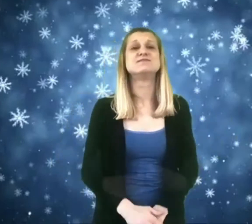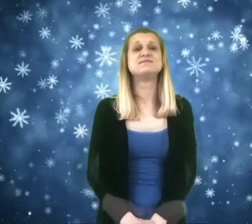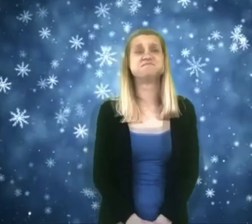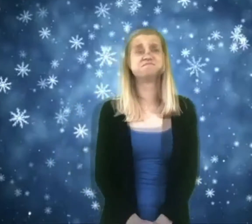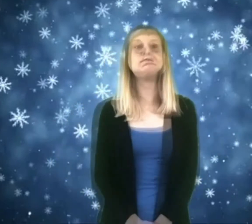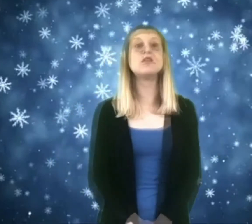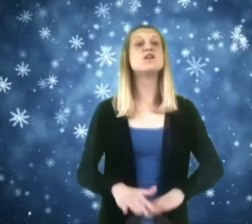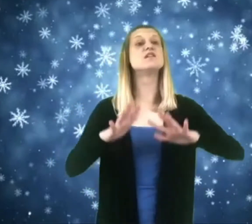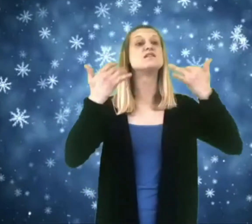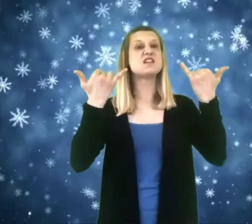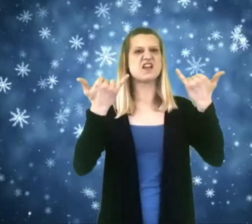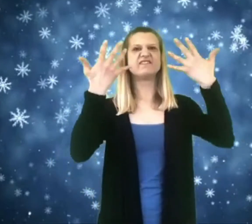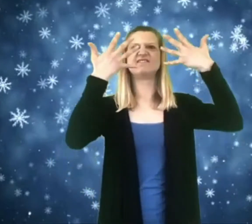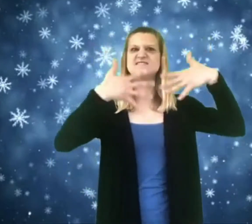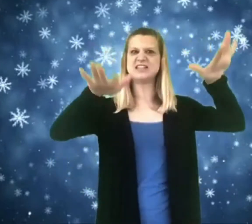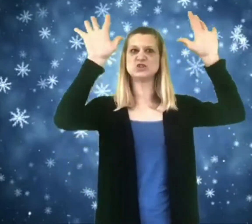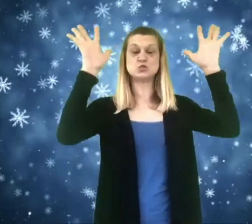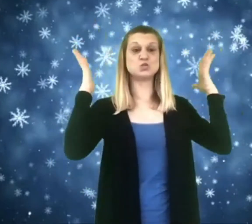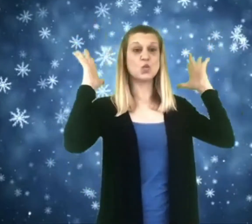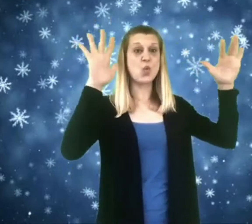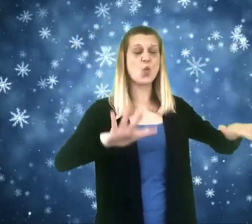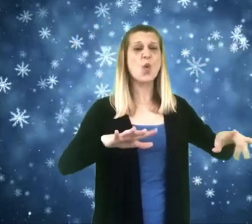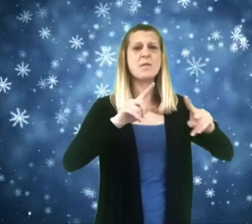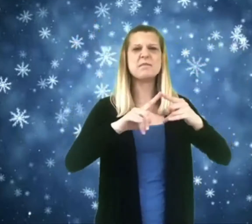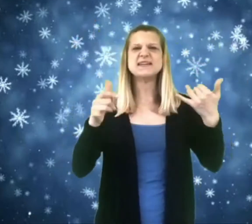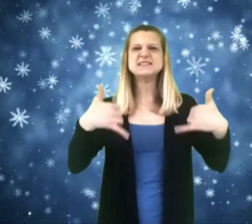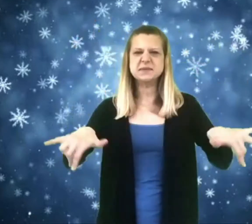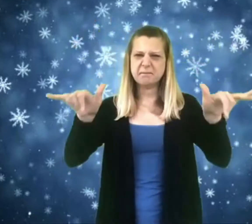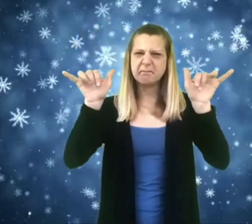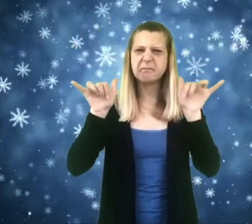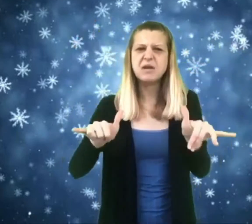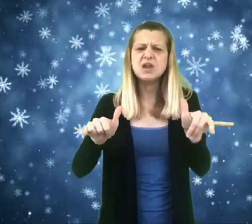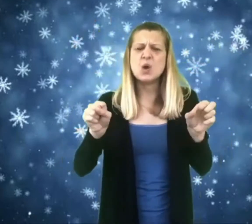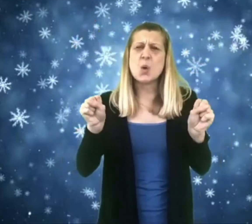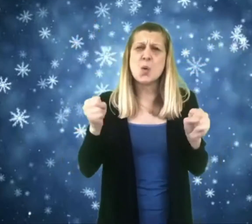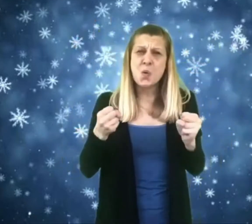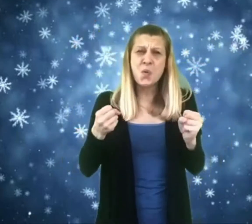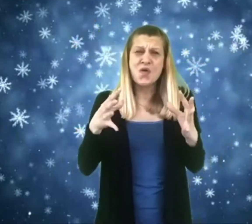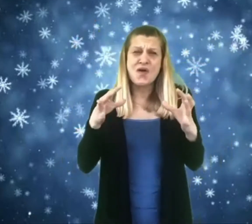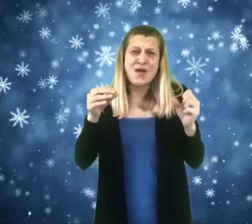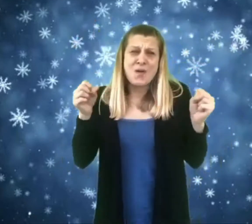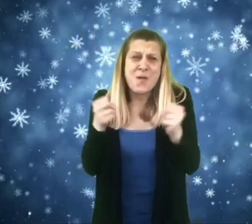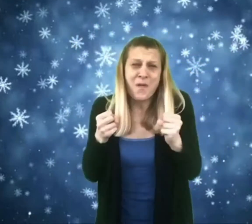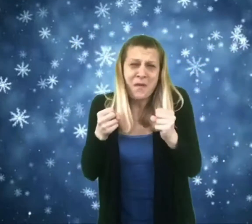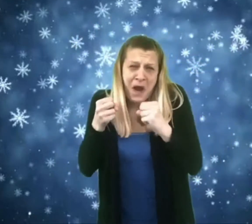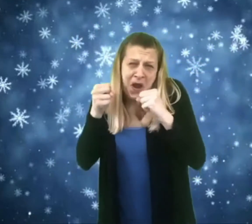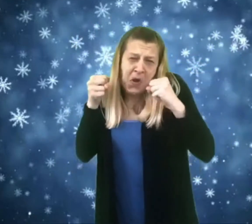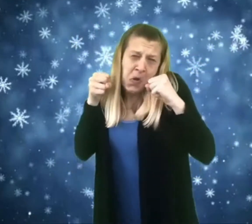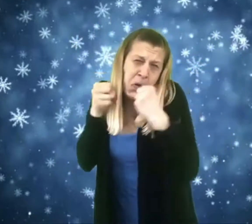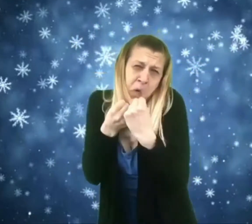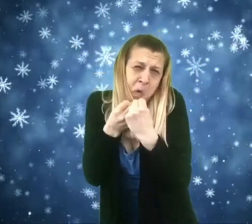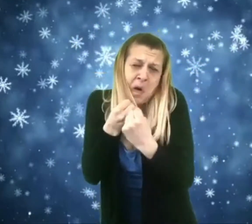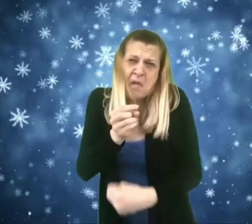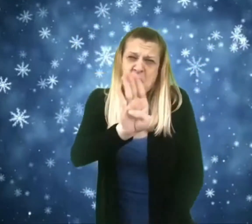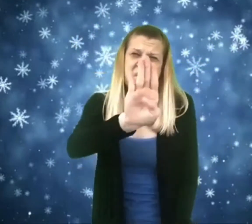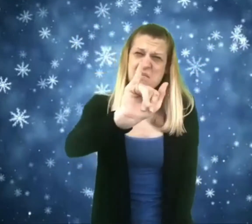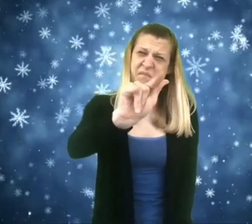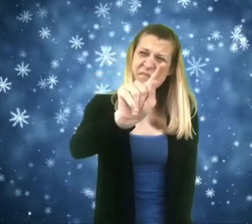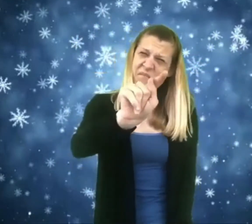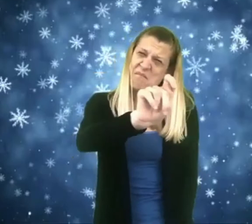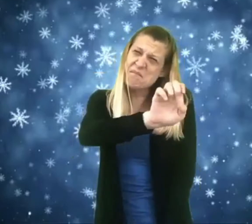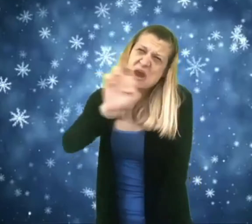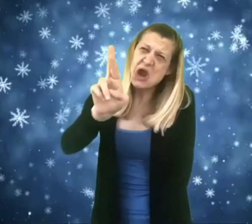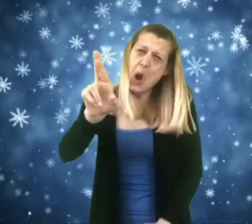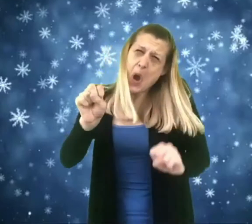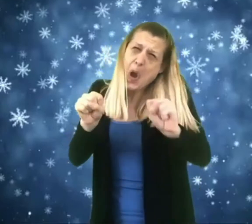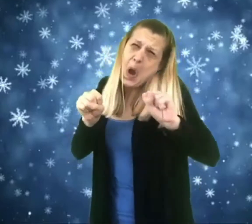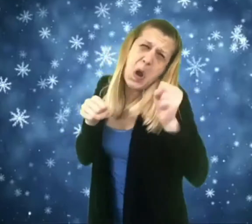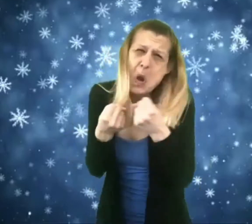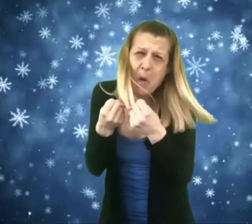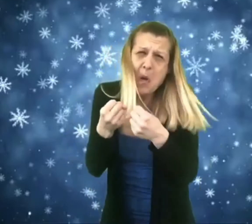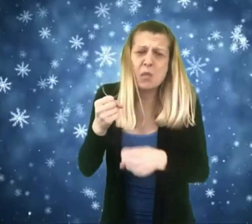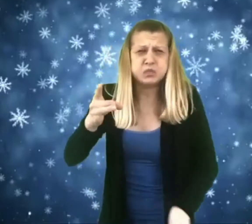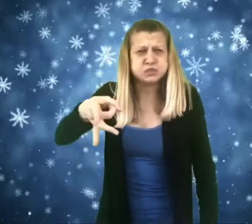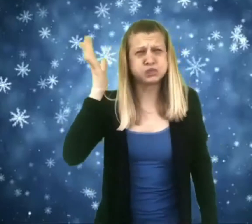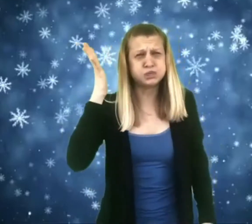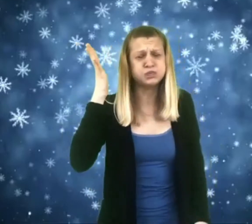After the snow, there came a freezing gale that blew for days and days without stopping. And oh, how bitter cold it was!